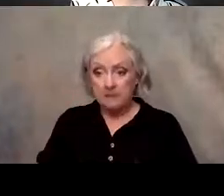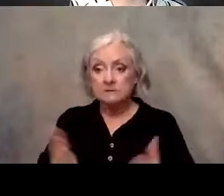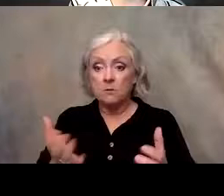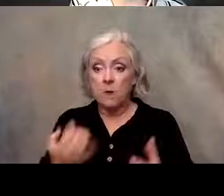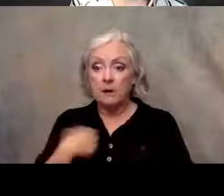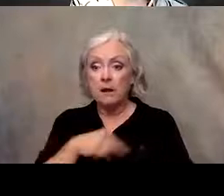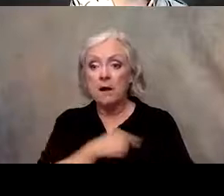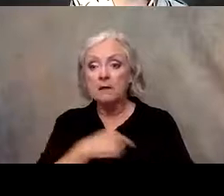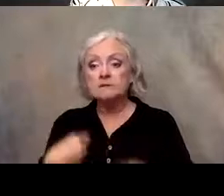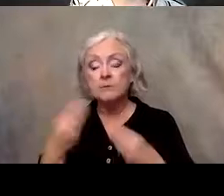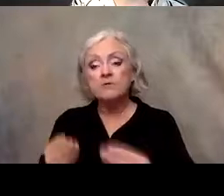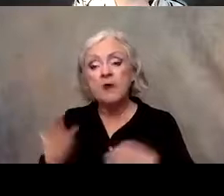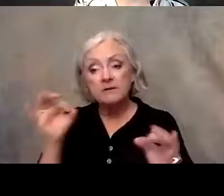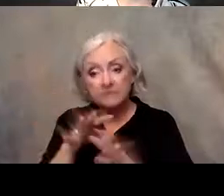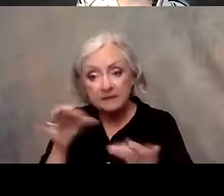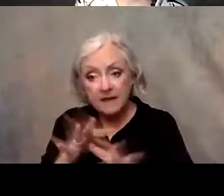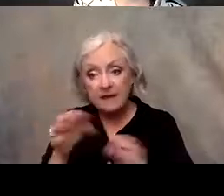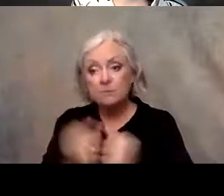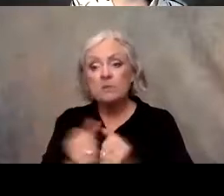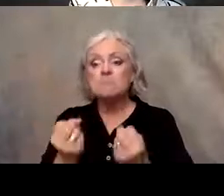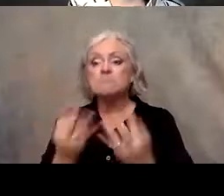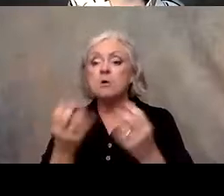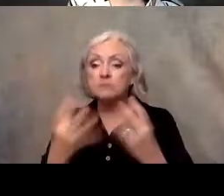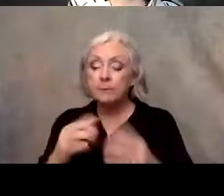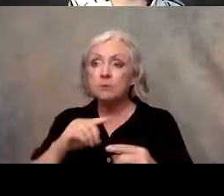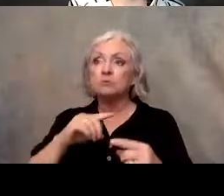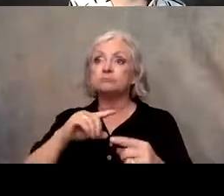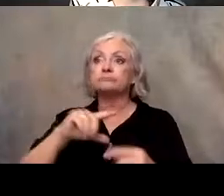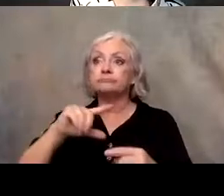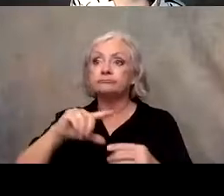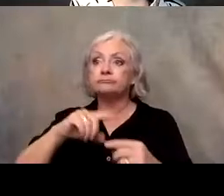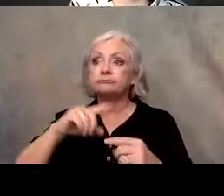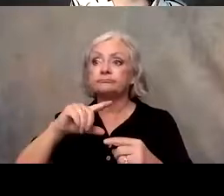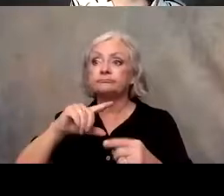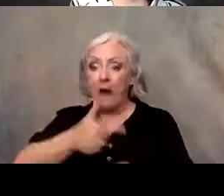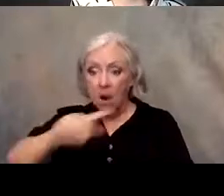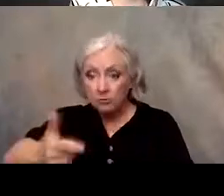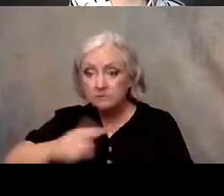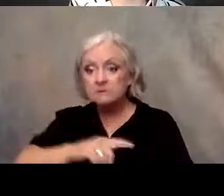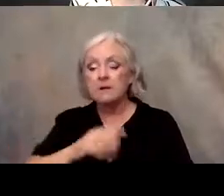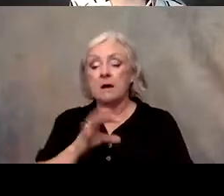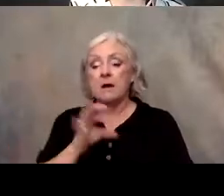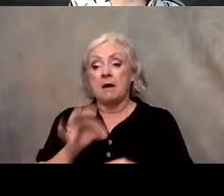to provide feedback and have multiple rounds of editing. Others are very simple projects that require no rounds of editing